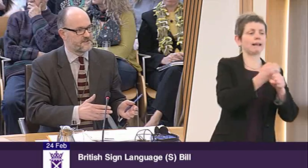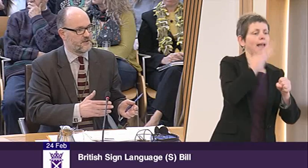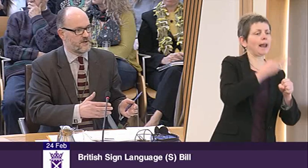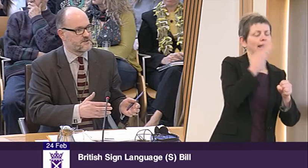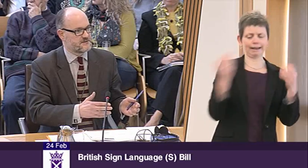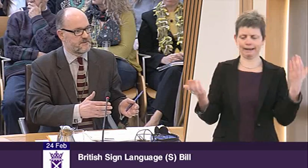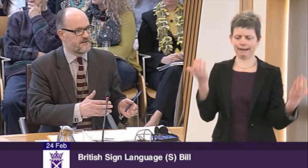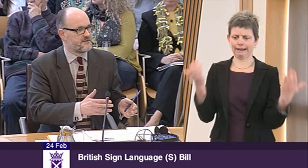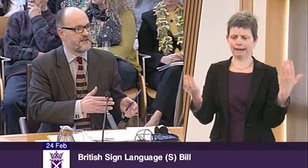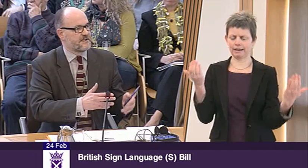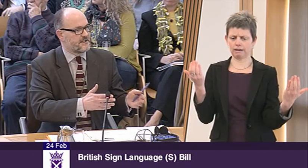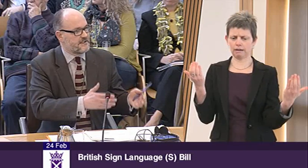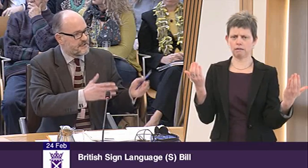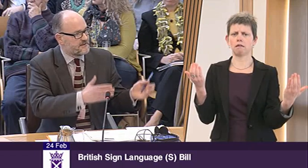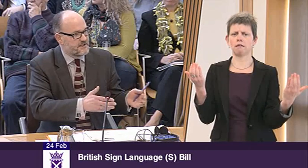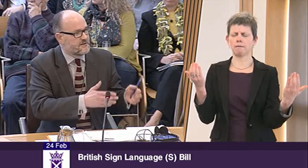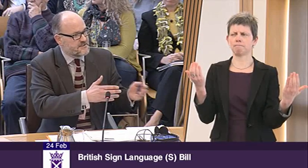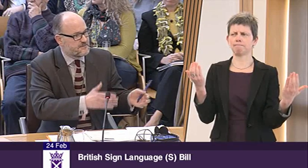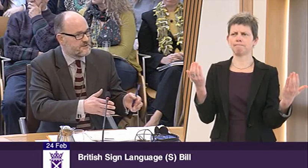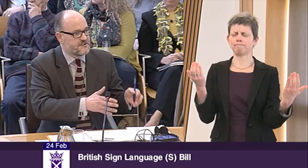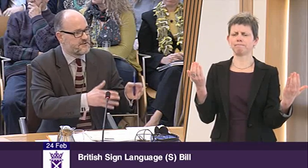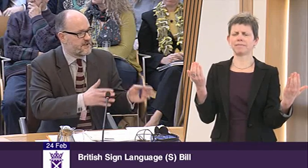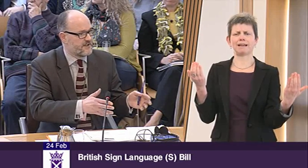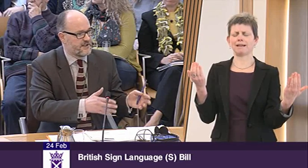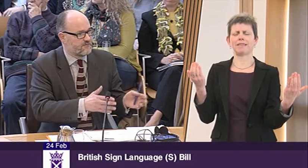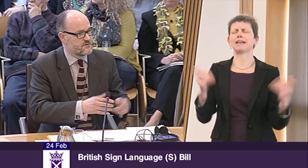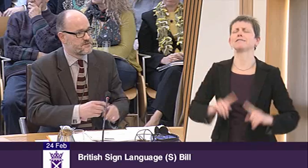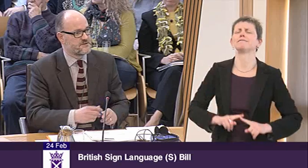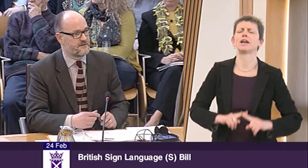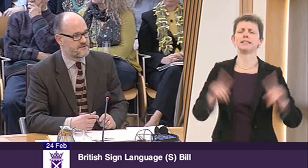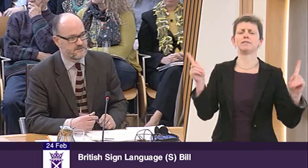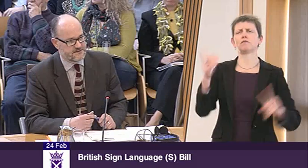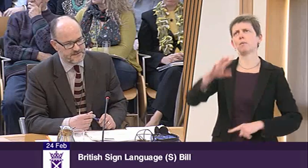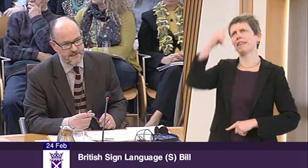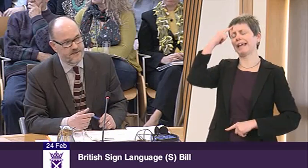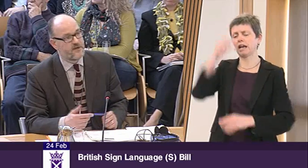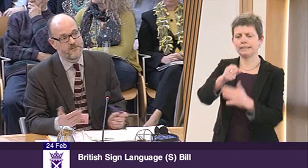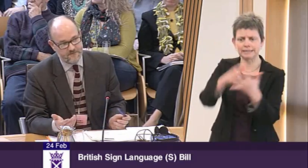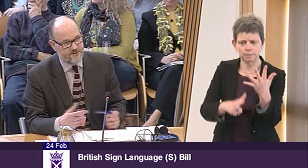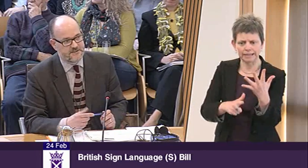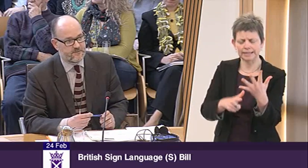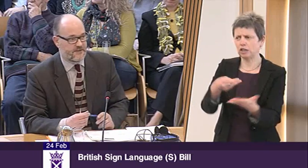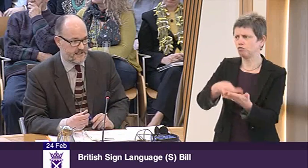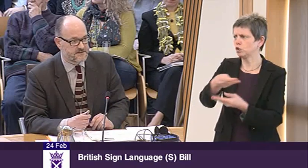asking questions about disability and resources around disability. For example, nobody says,